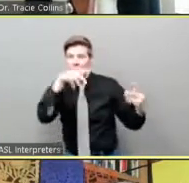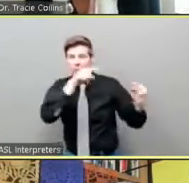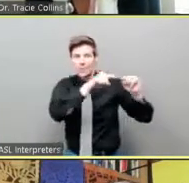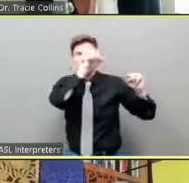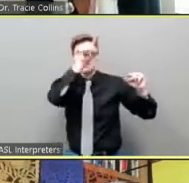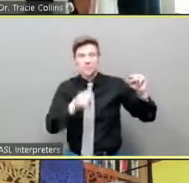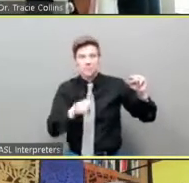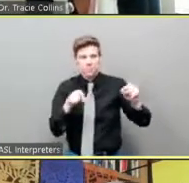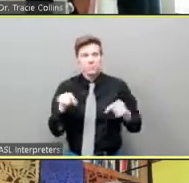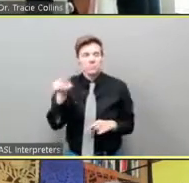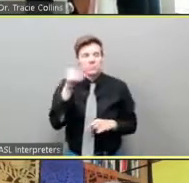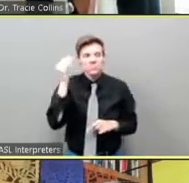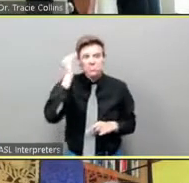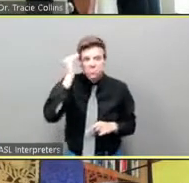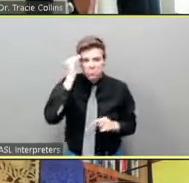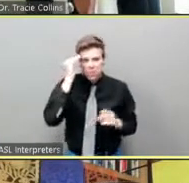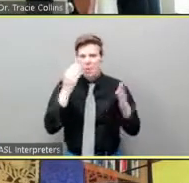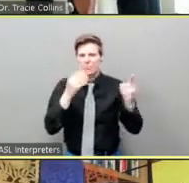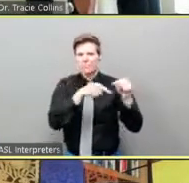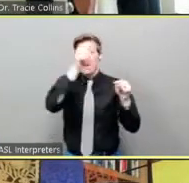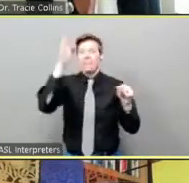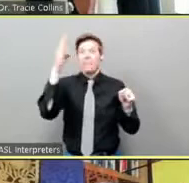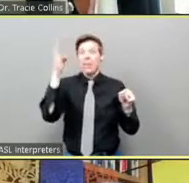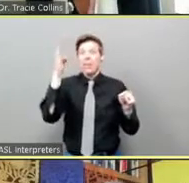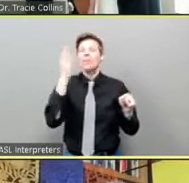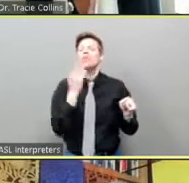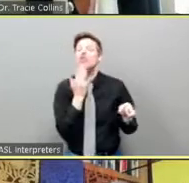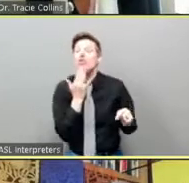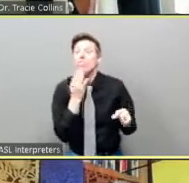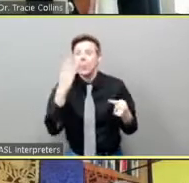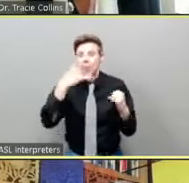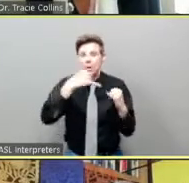top line that blue line that is sometimes dot it is the total number of